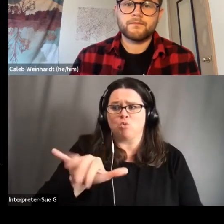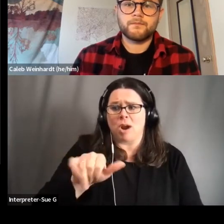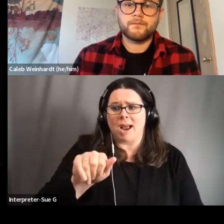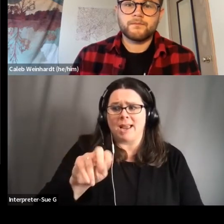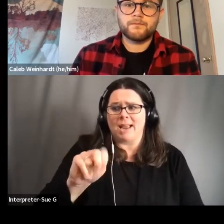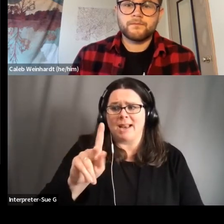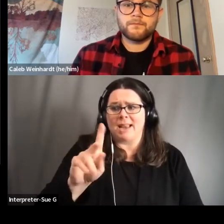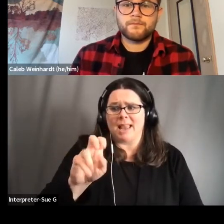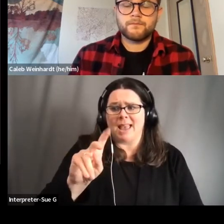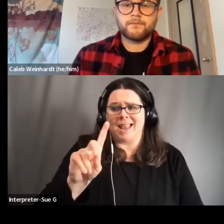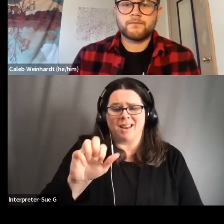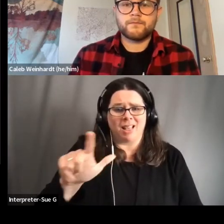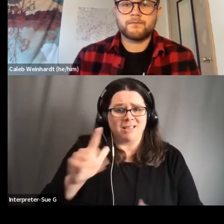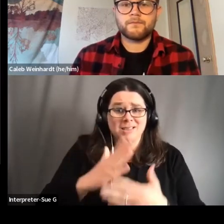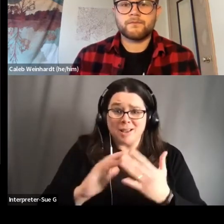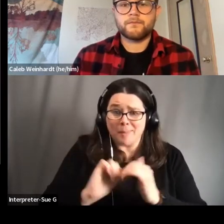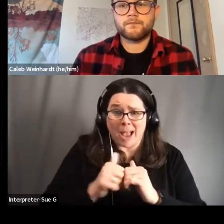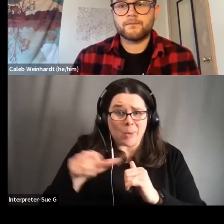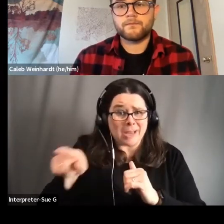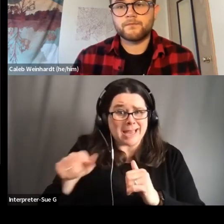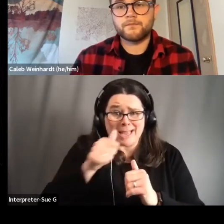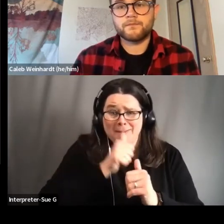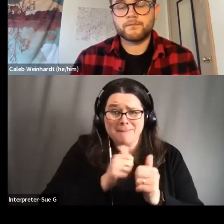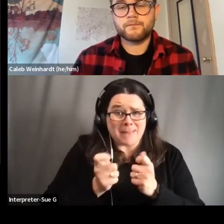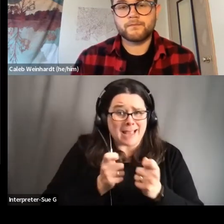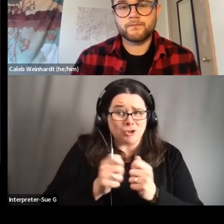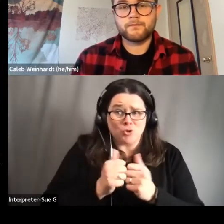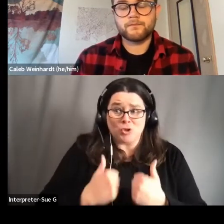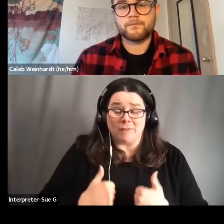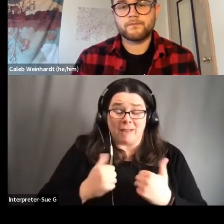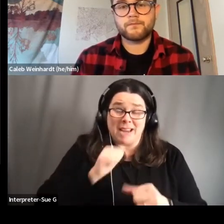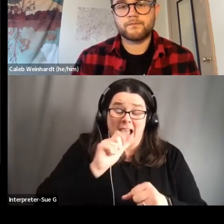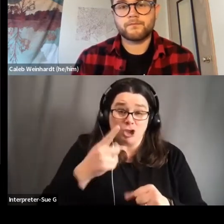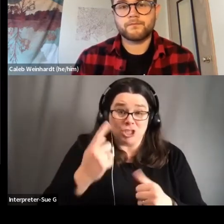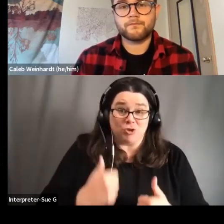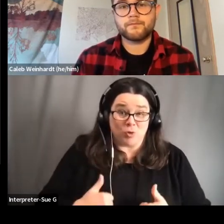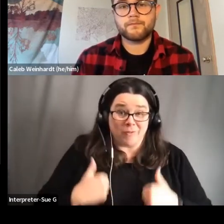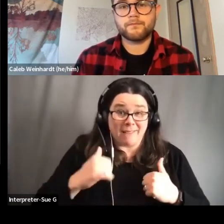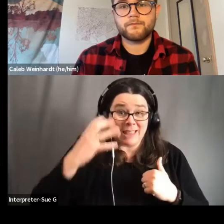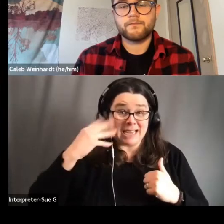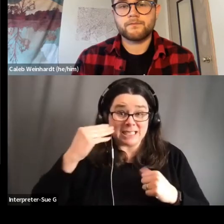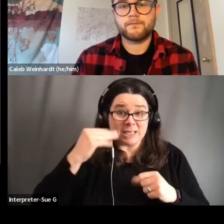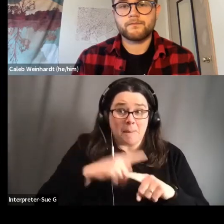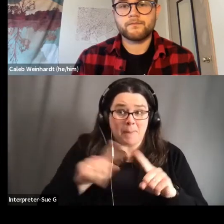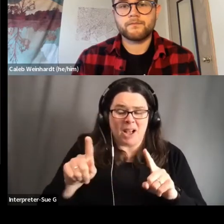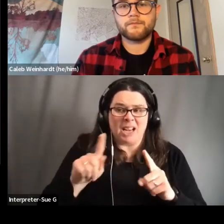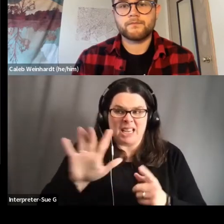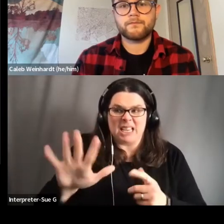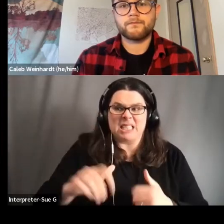who somehow managed to survive, not only survive that experience but to turn his life around completely.